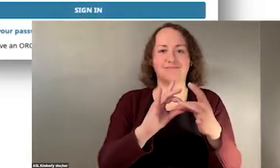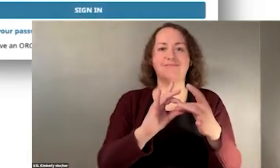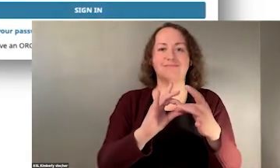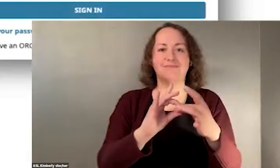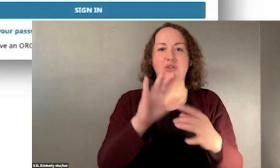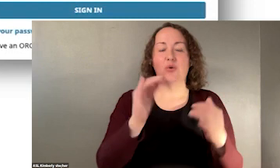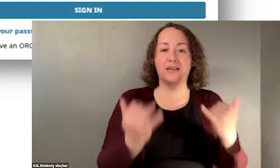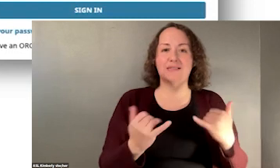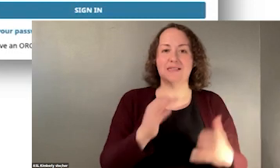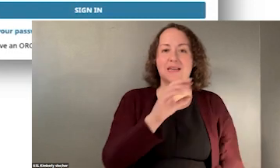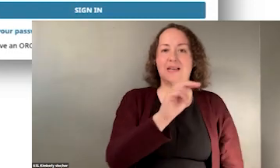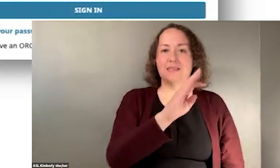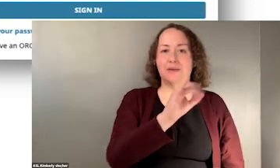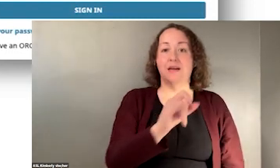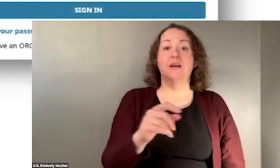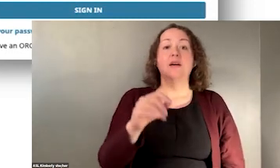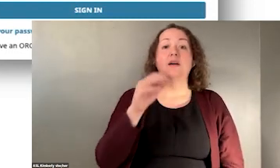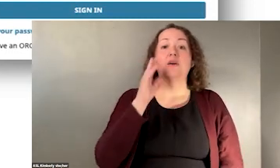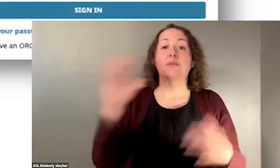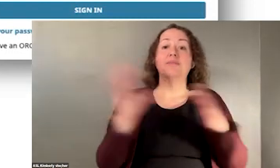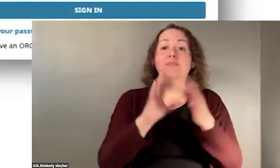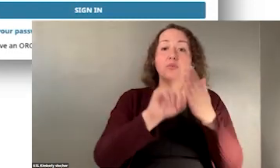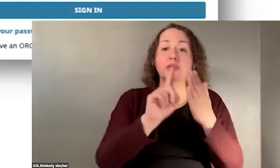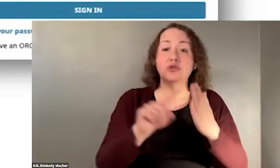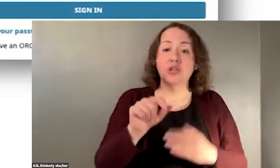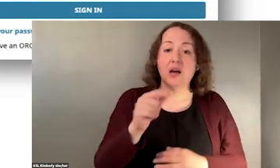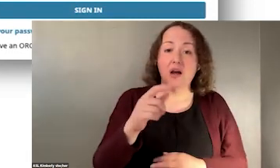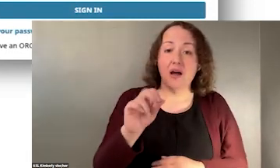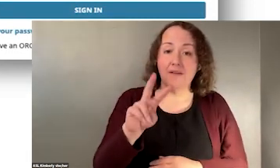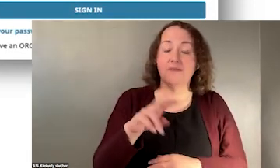It will be linked to your Research.gov account. It will be linked to your ORCID account.